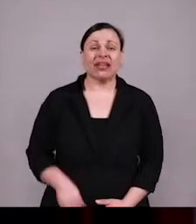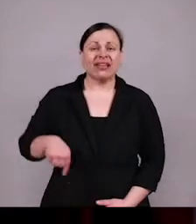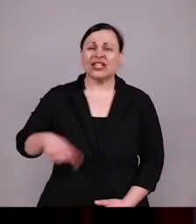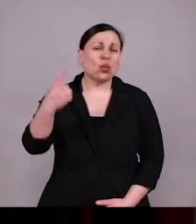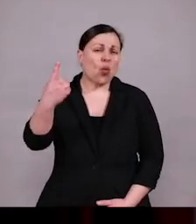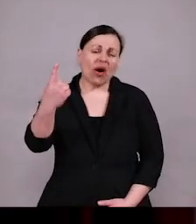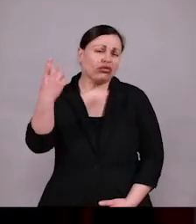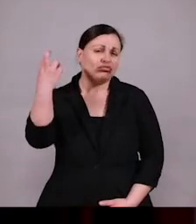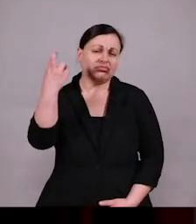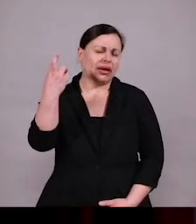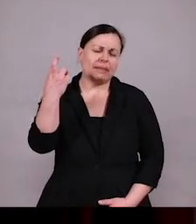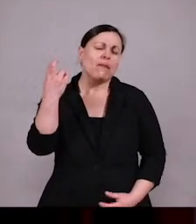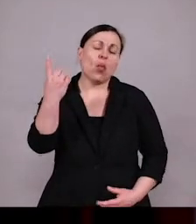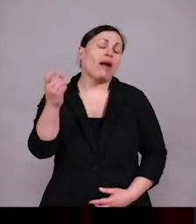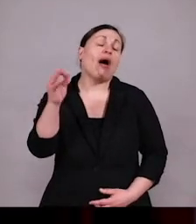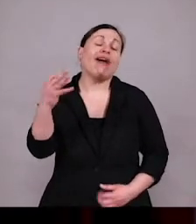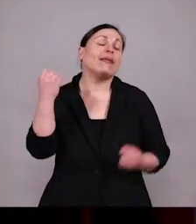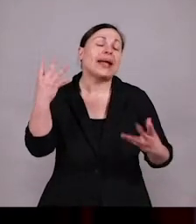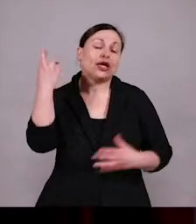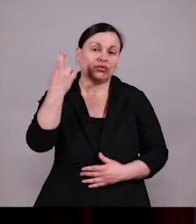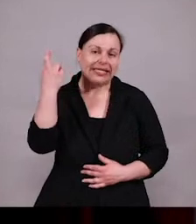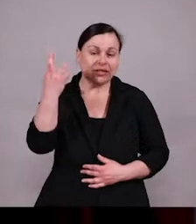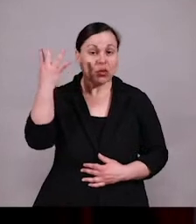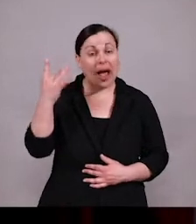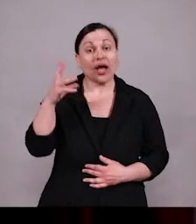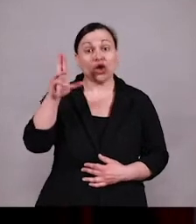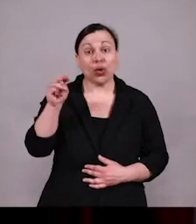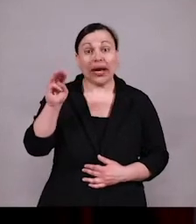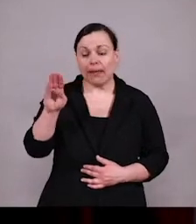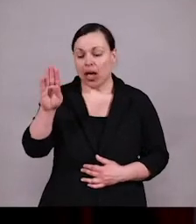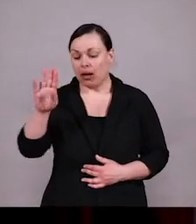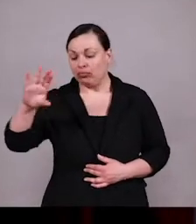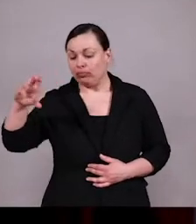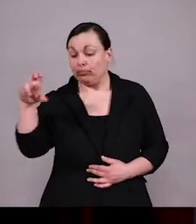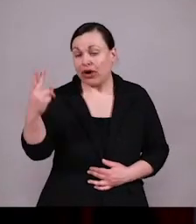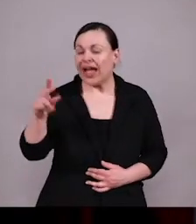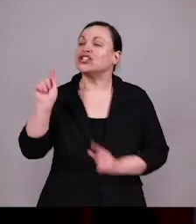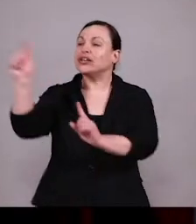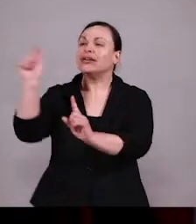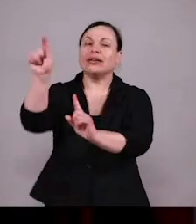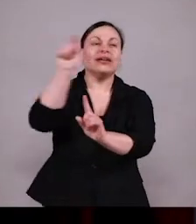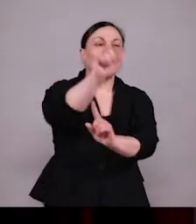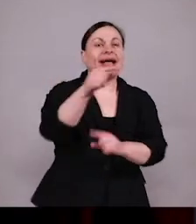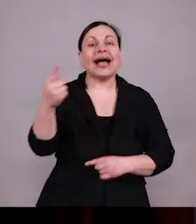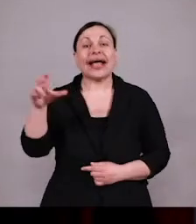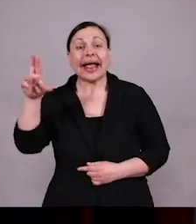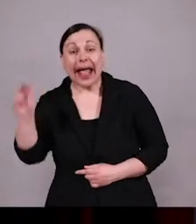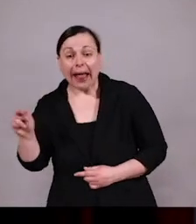This is just one reason why UNM's branch campuses in Gallup, Valencia, Taos, and Los Alamos